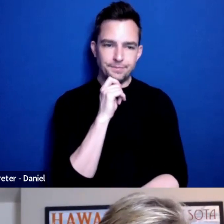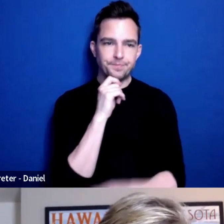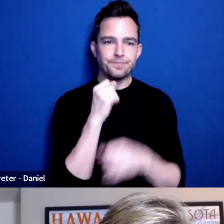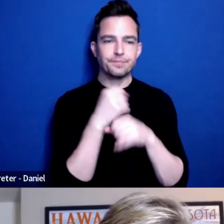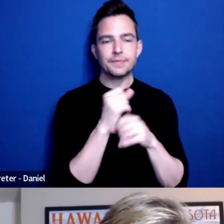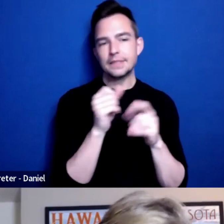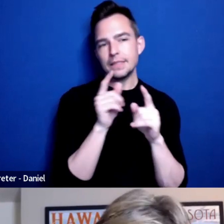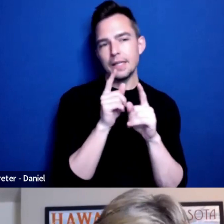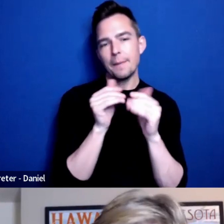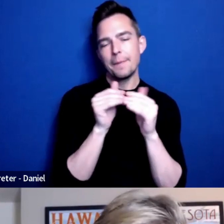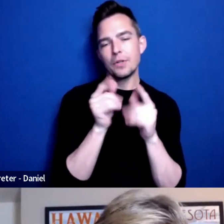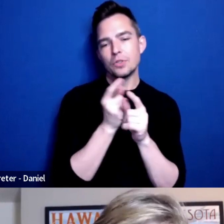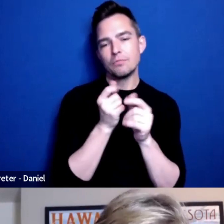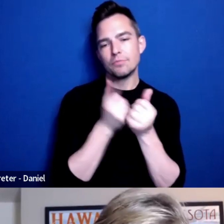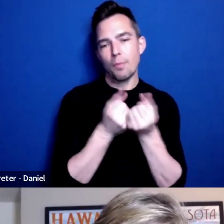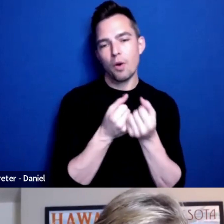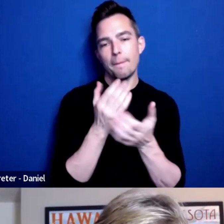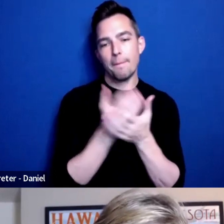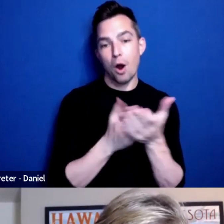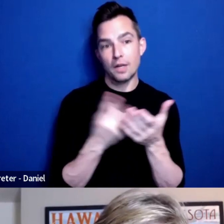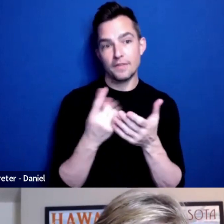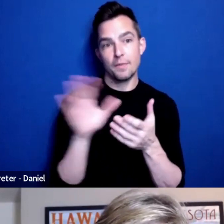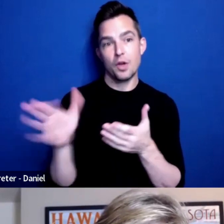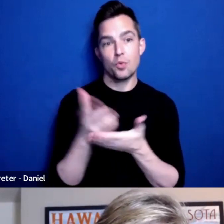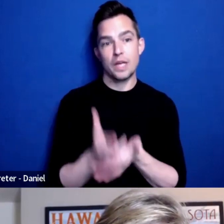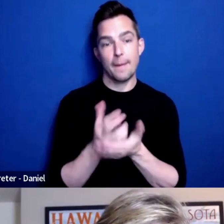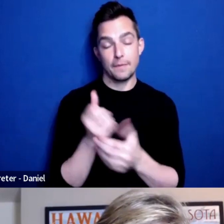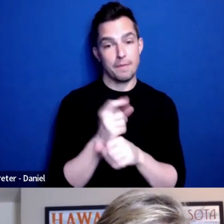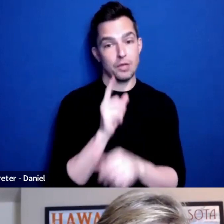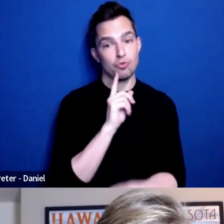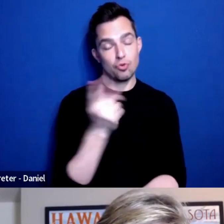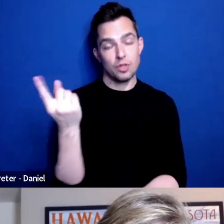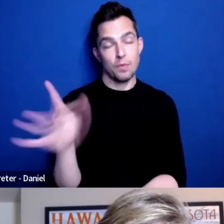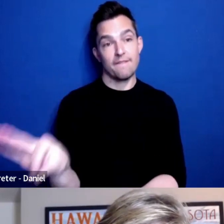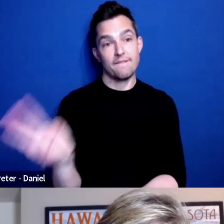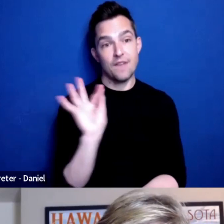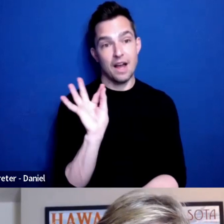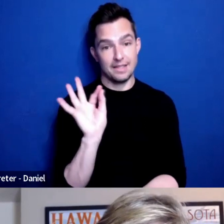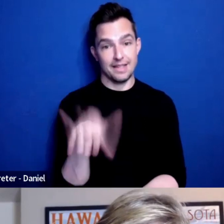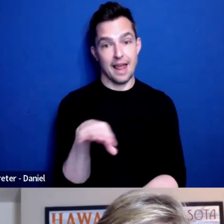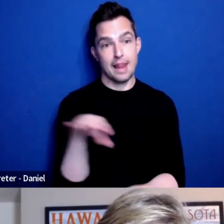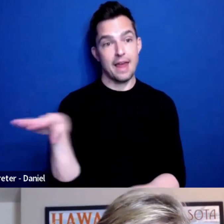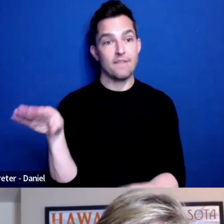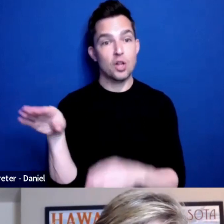part of somebody's rehab, and ensuring that somebody finds though that level, I think that